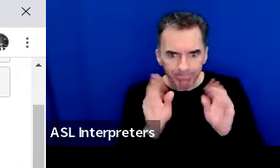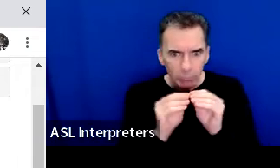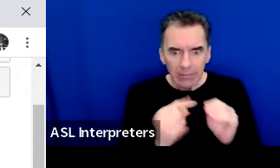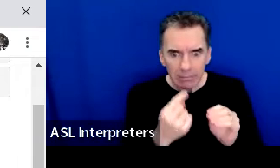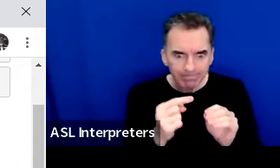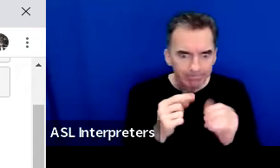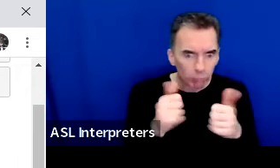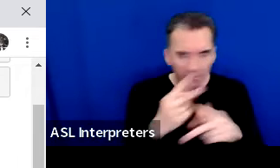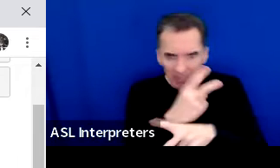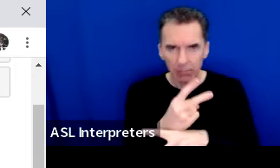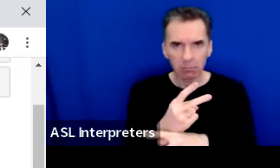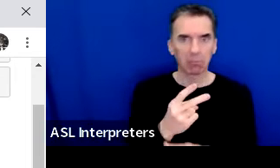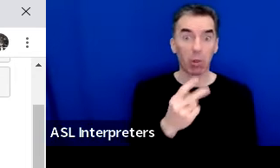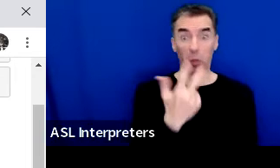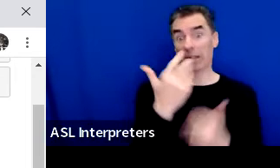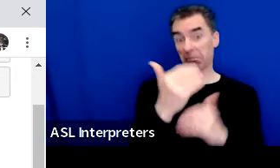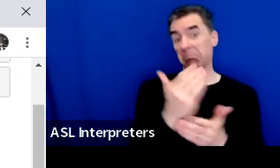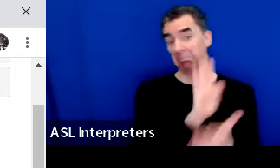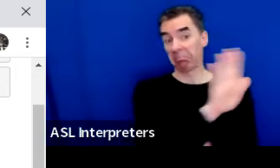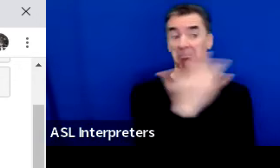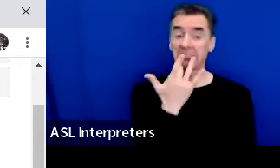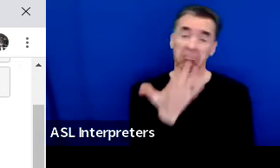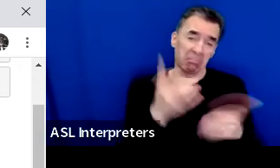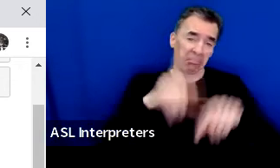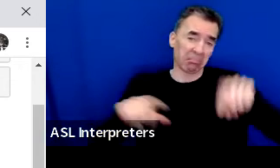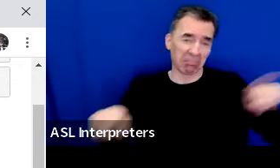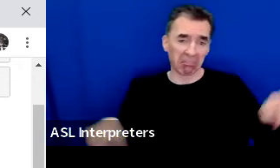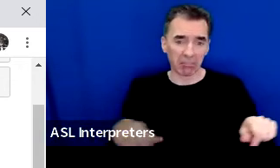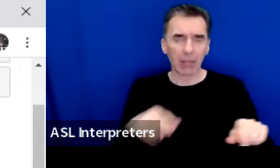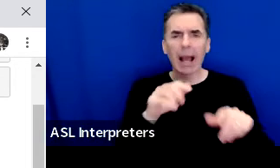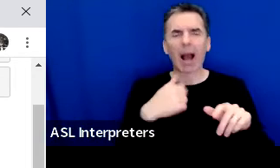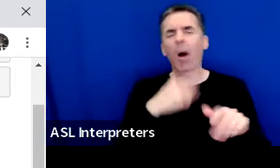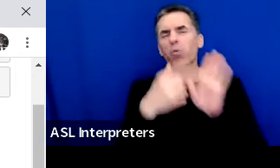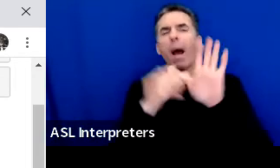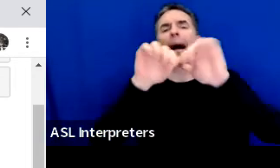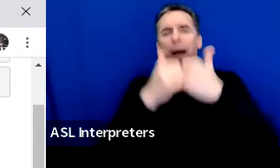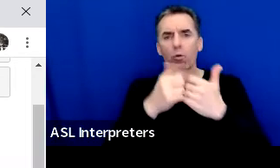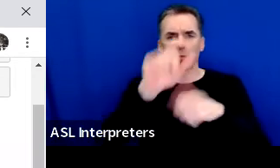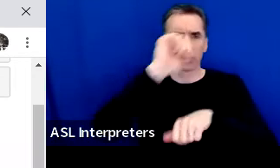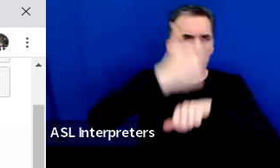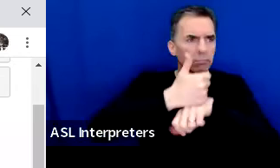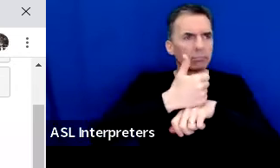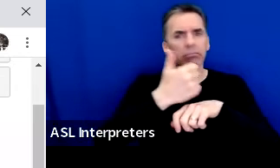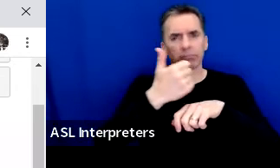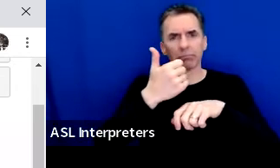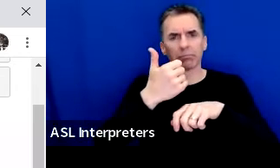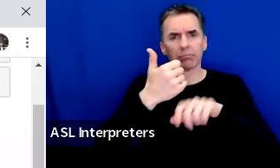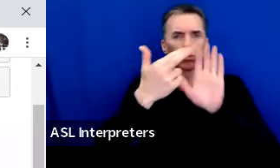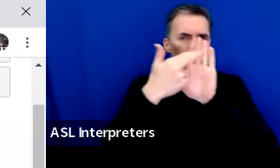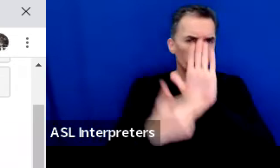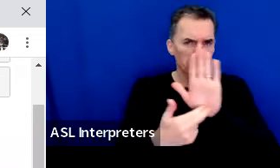And I'll show you a little bit how to make those settings happen, but those settings are all possible. You can also say which I don't do. But you can.